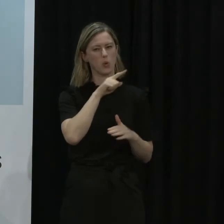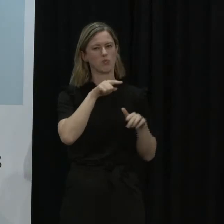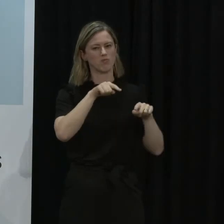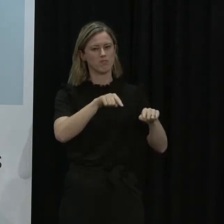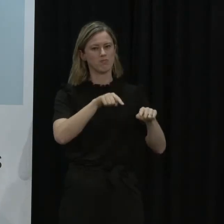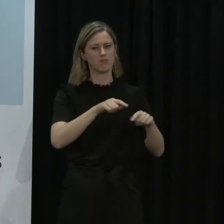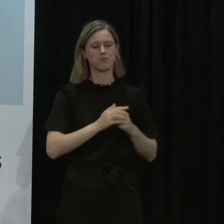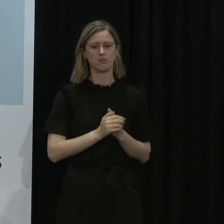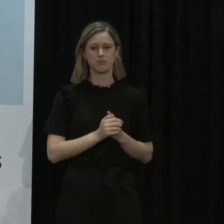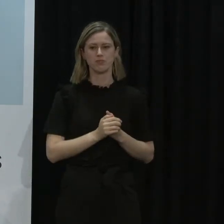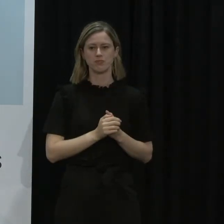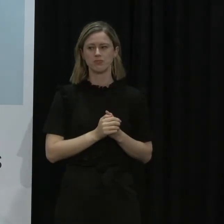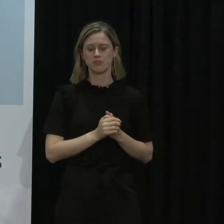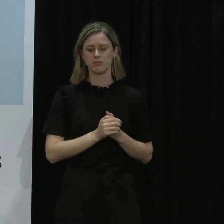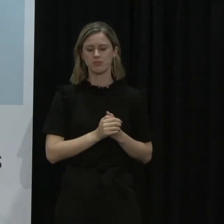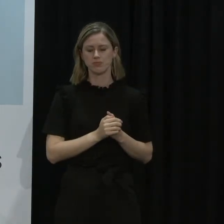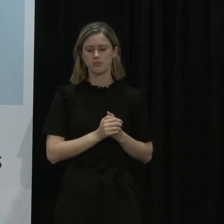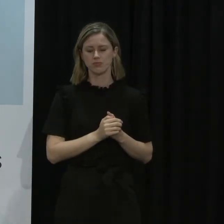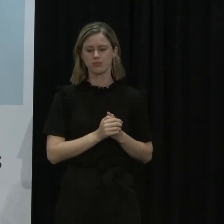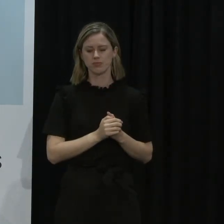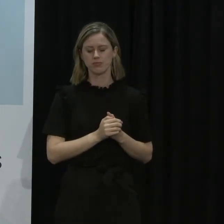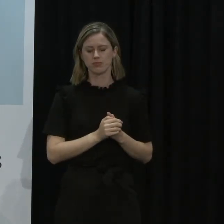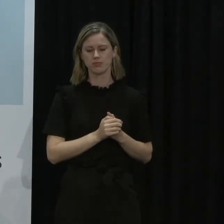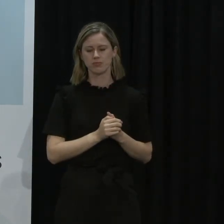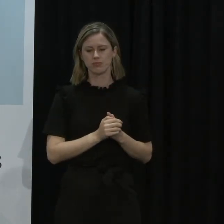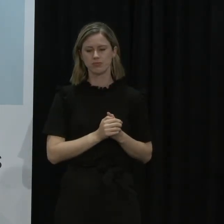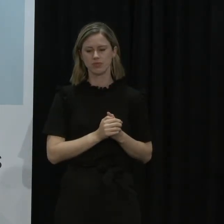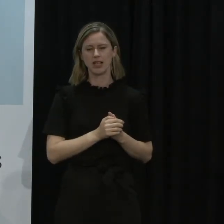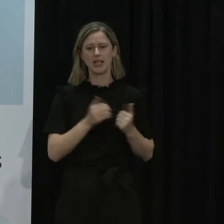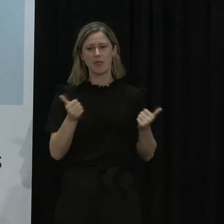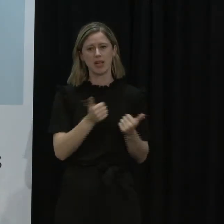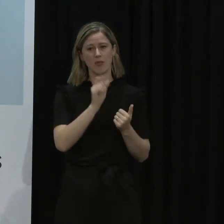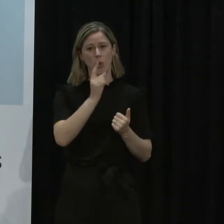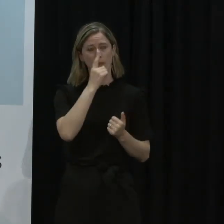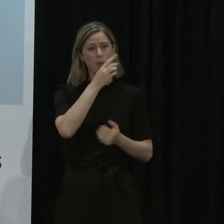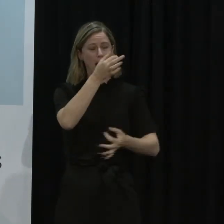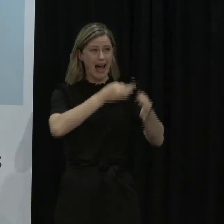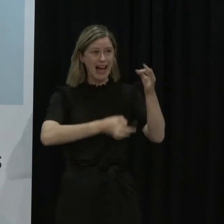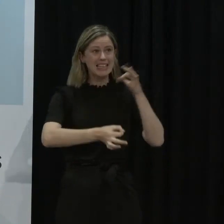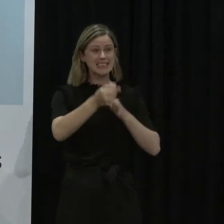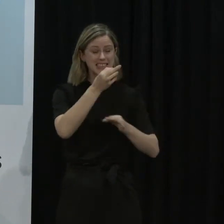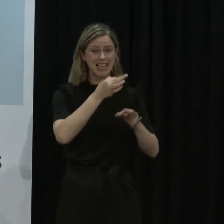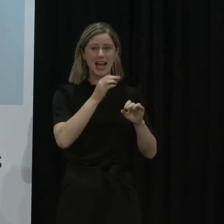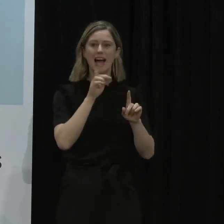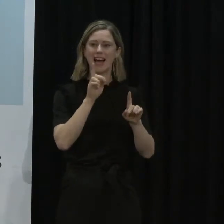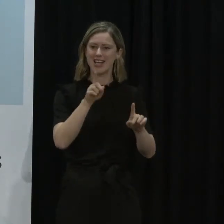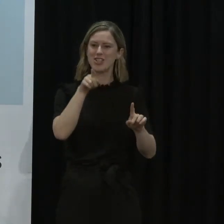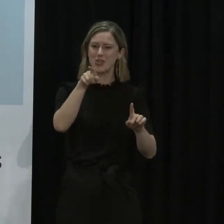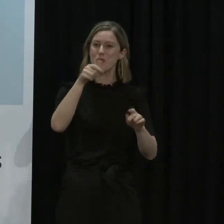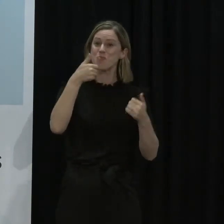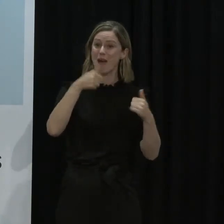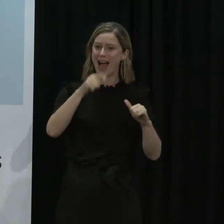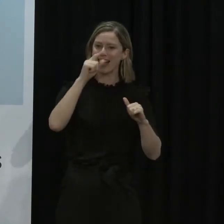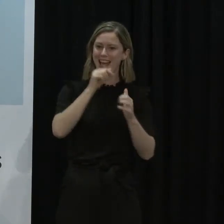it will feel a lot like Level . Your vaccine passport will let you go everywhere but number limits of 1090 will apply to